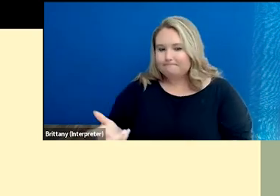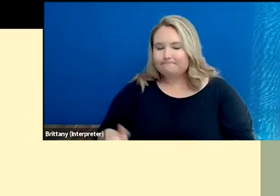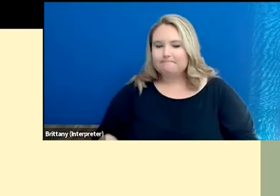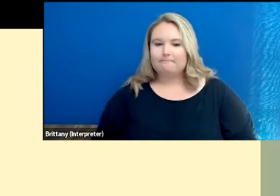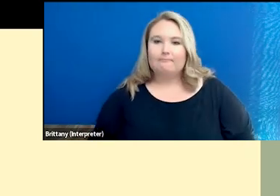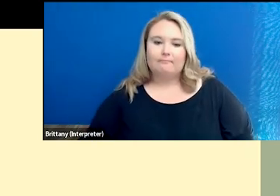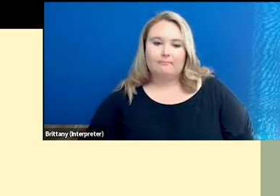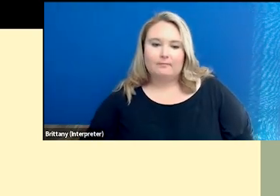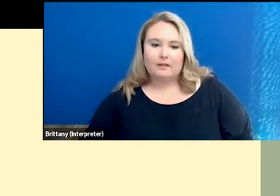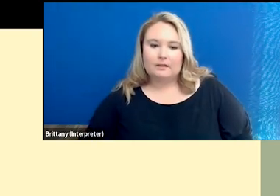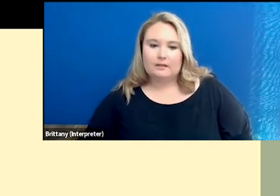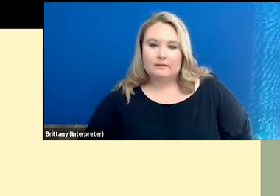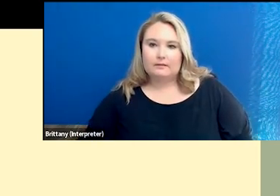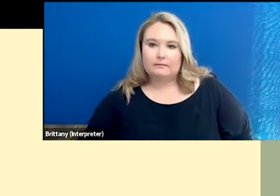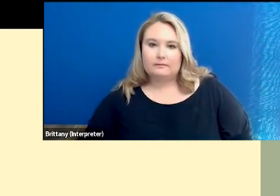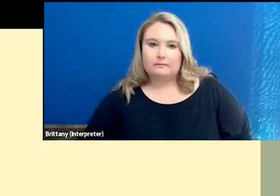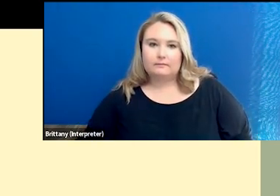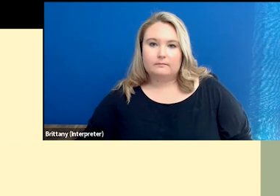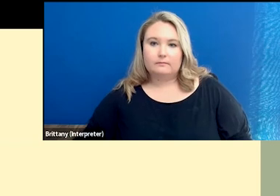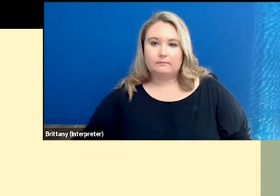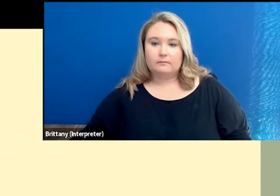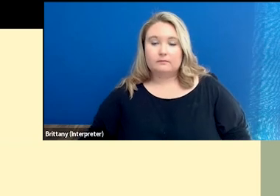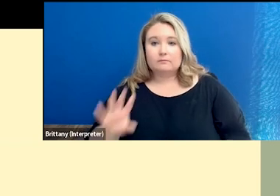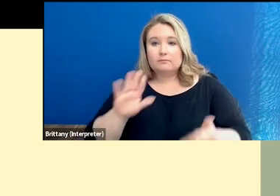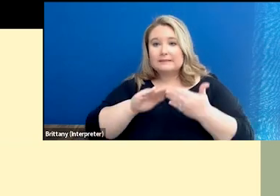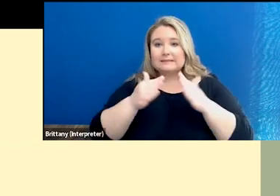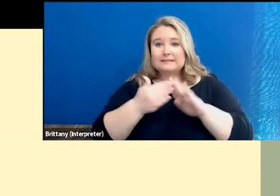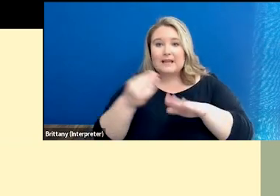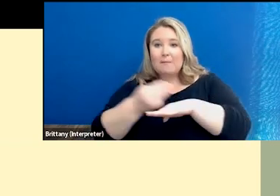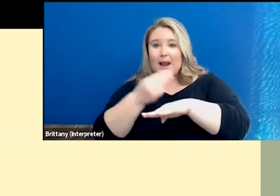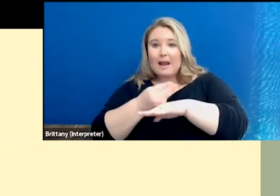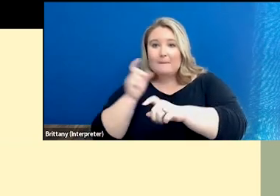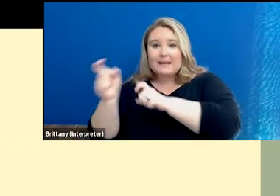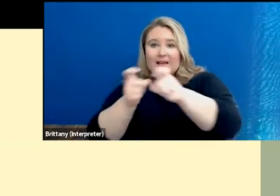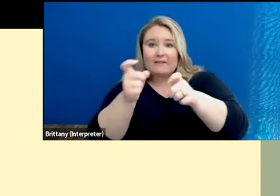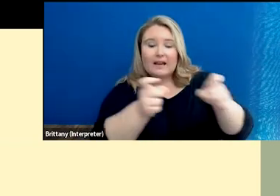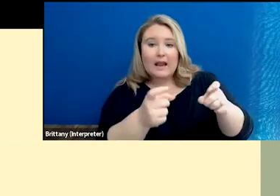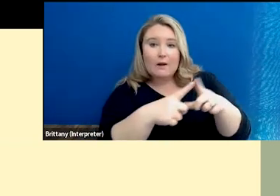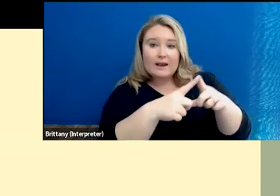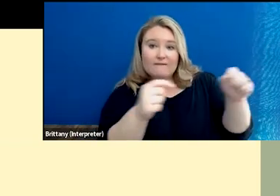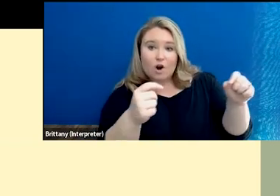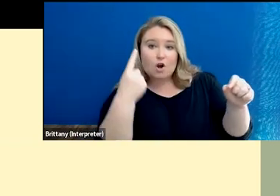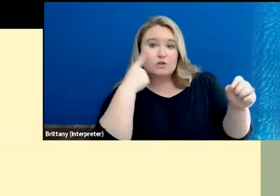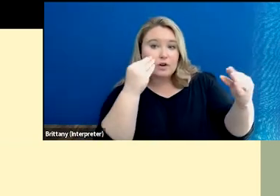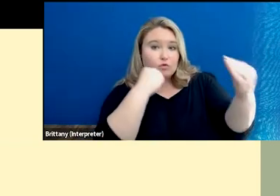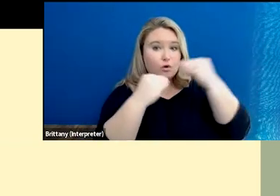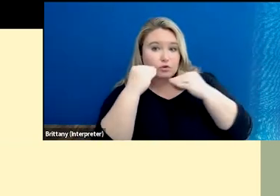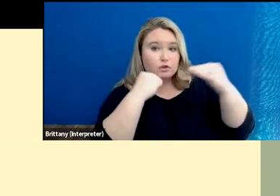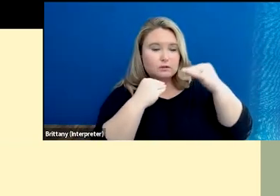Whether it was City of Miami giving out gift cards because people needed money to get groceries. Okay. Well you had to wait in line.